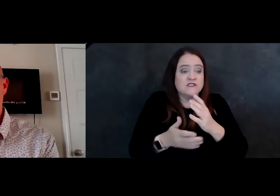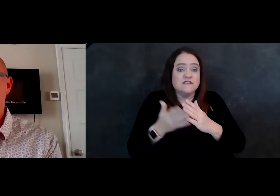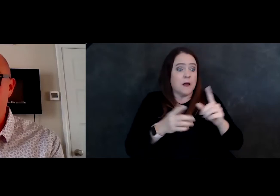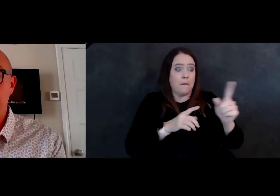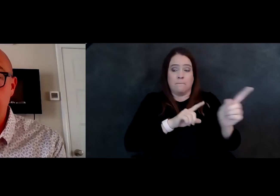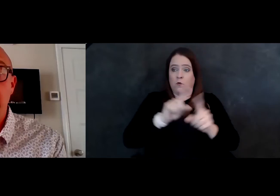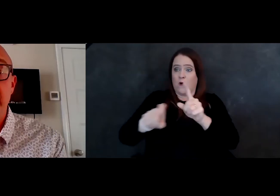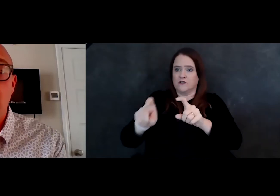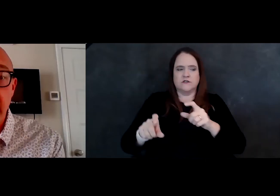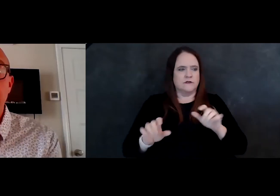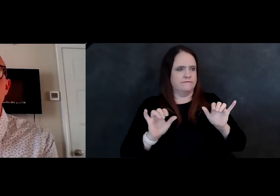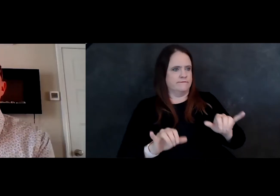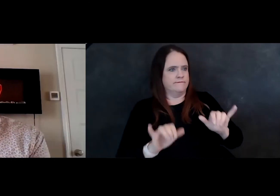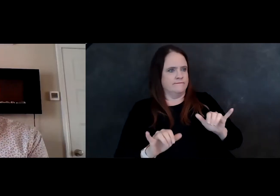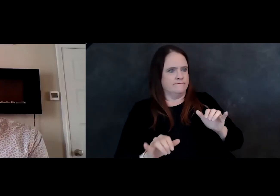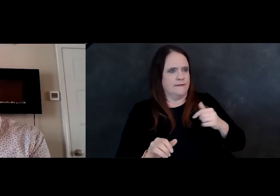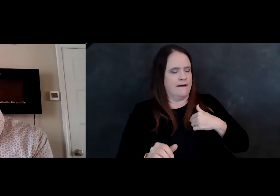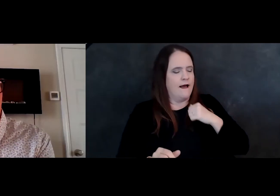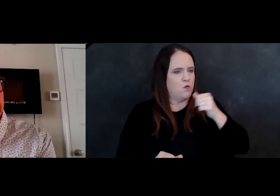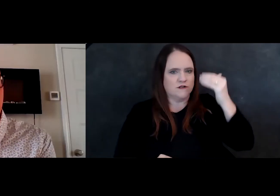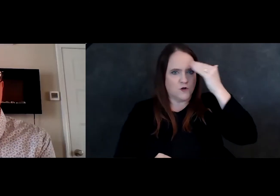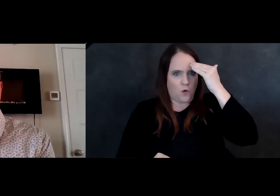should be asking in some ways, were asked to us.